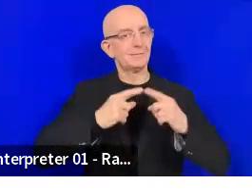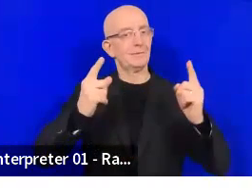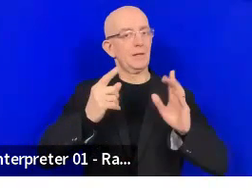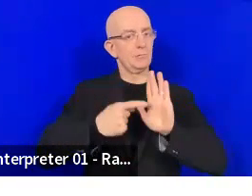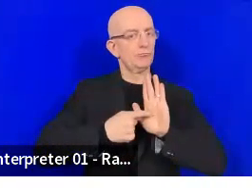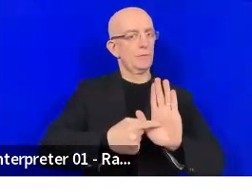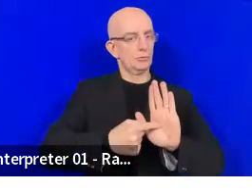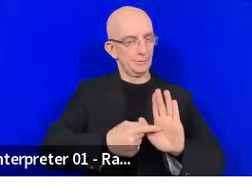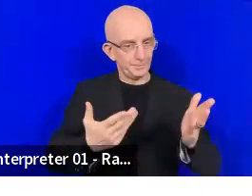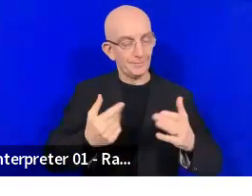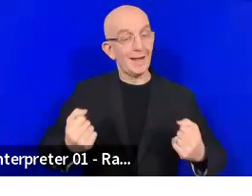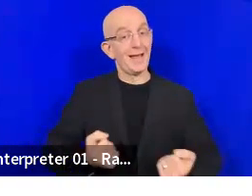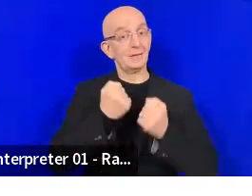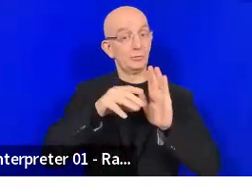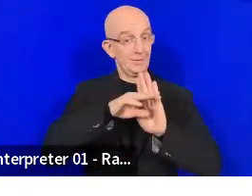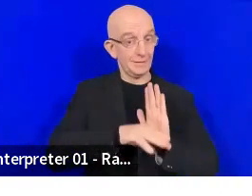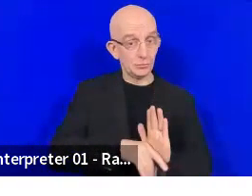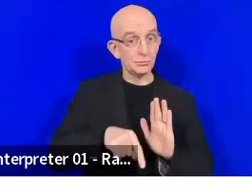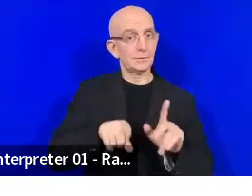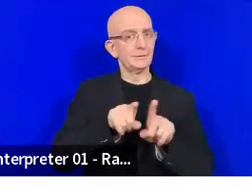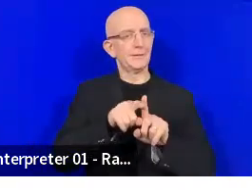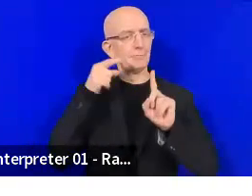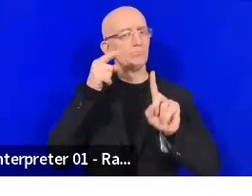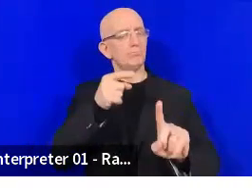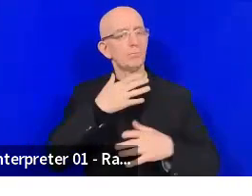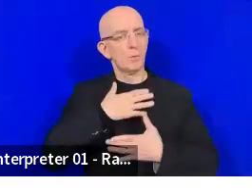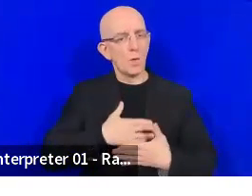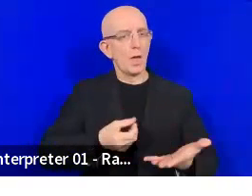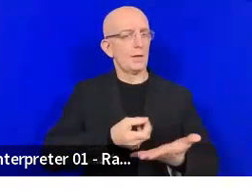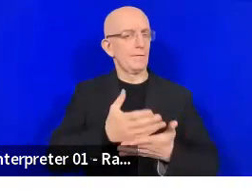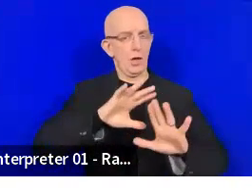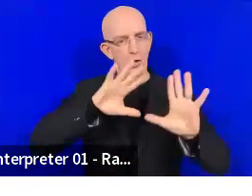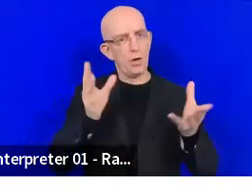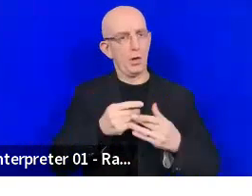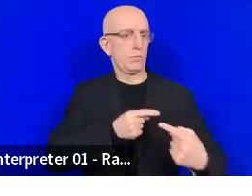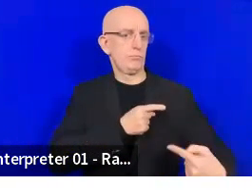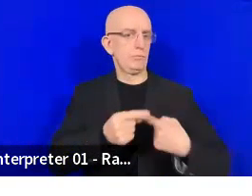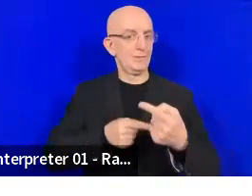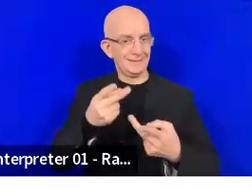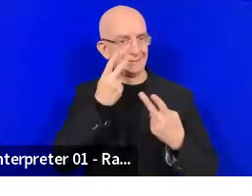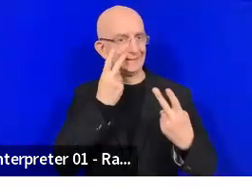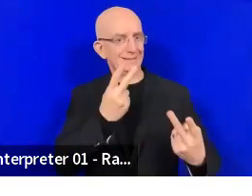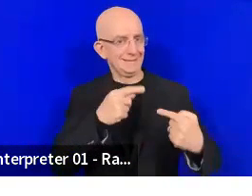which are relevant to achieving health for all, pandemic preparedness, and the TB high